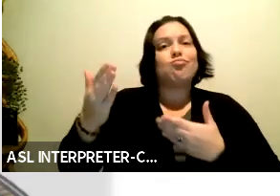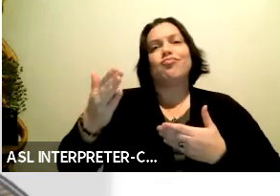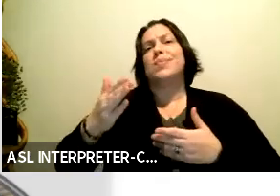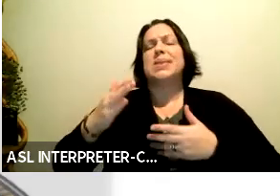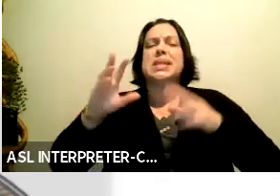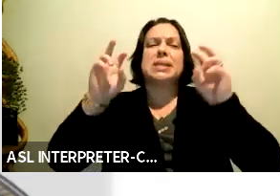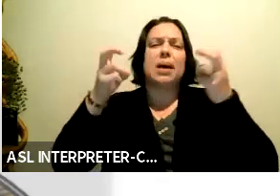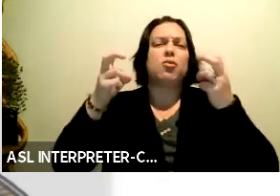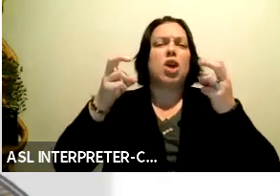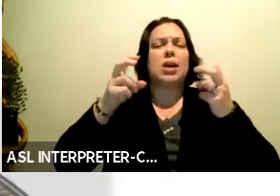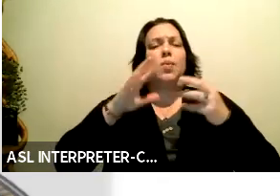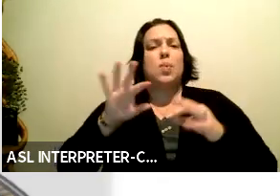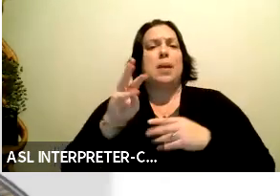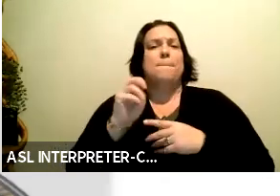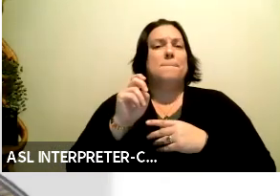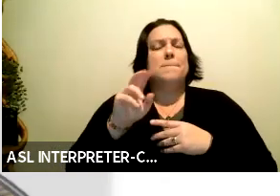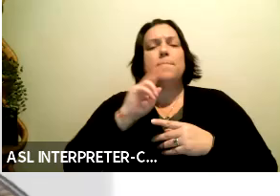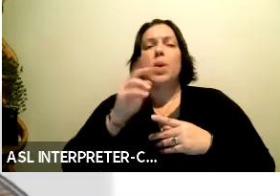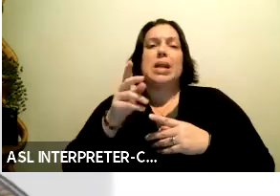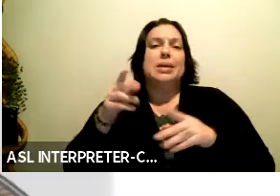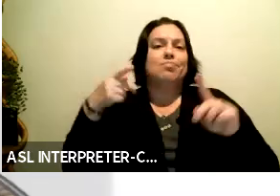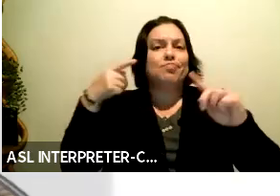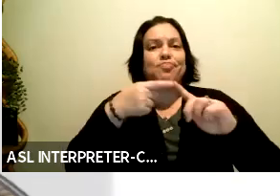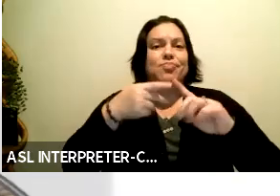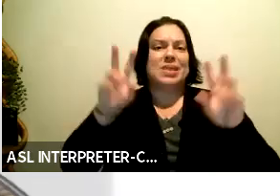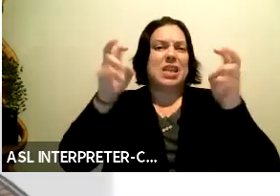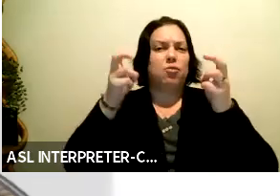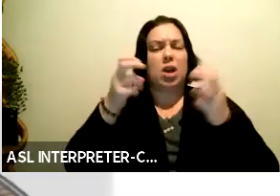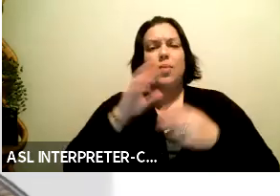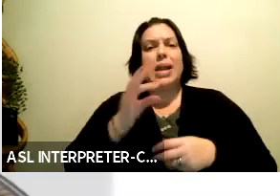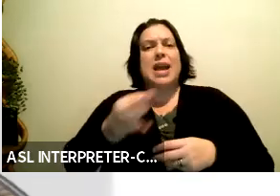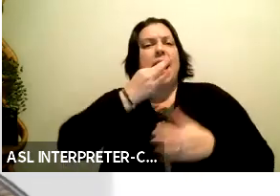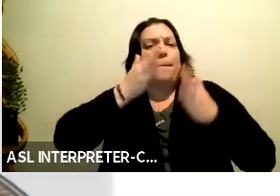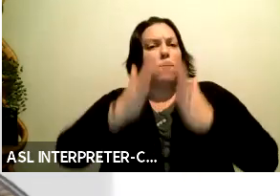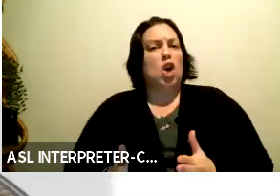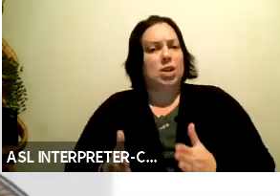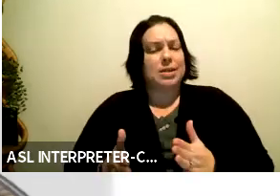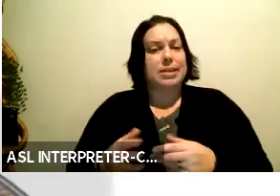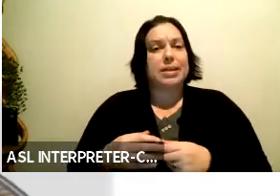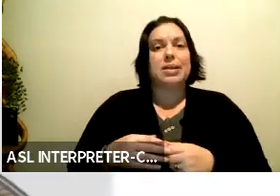partnership for inclusive disaster strategies as well as June Kales, and we called it the "Getting